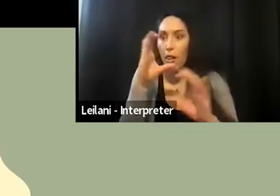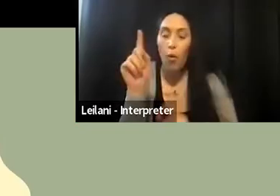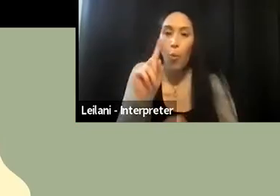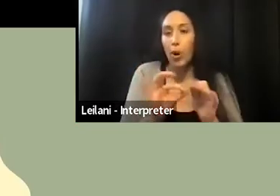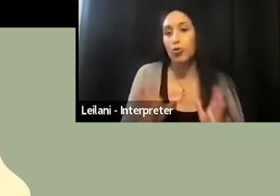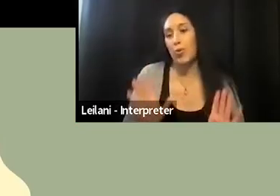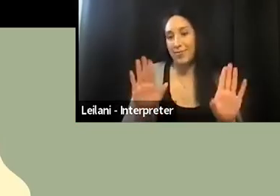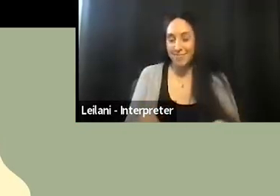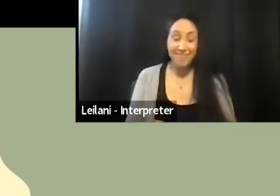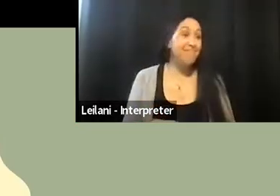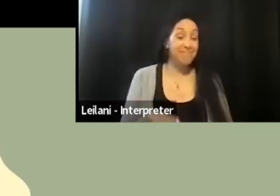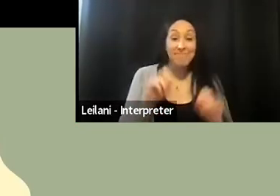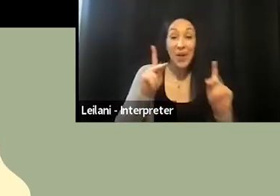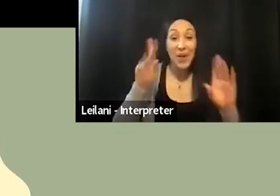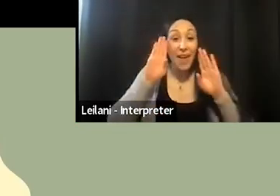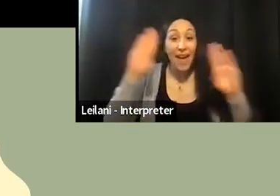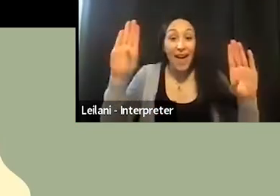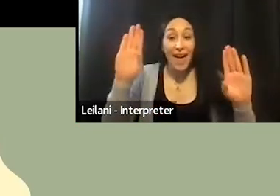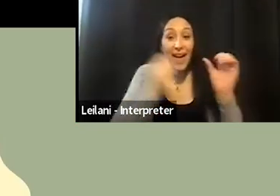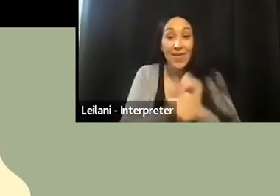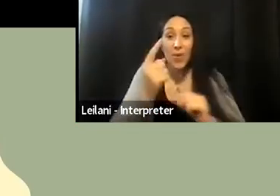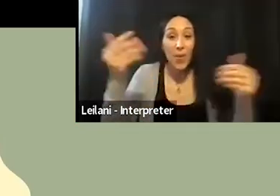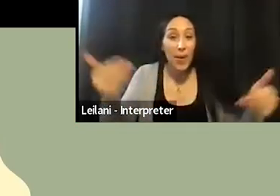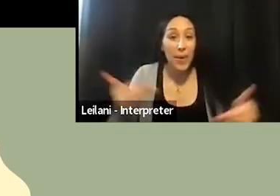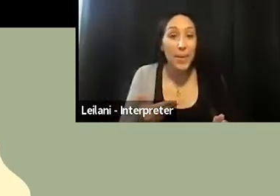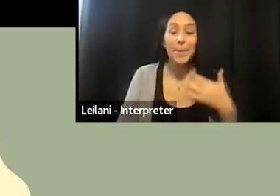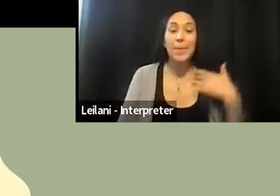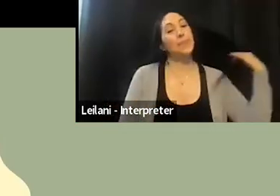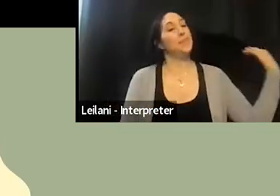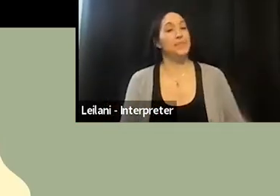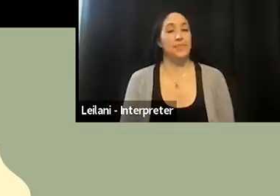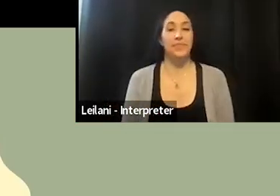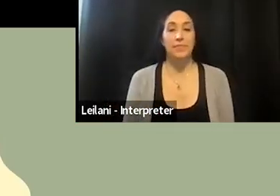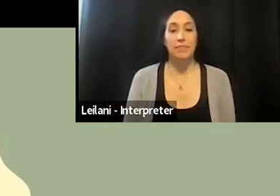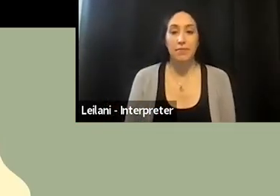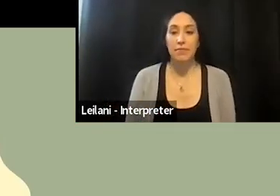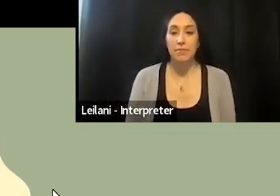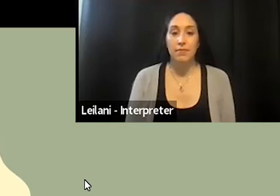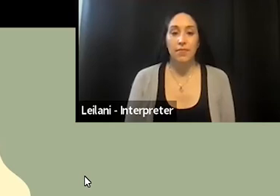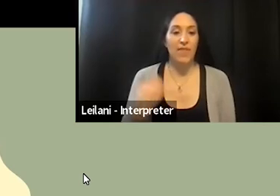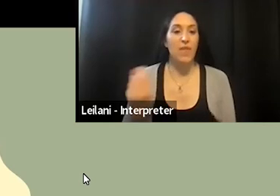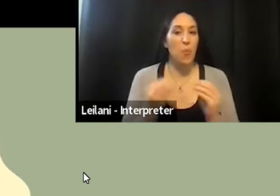[Debbie] Everybody, welcome. Let me see, we have some people coming into the waiting room.